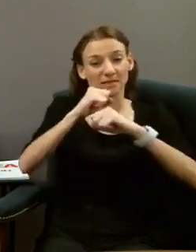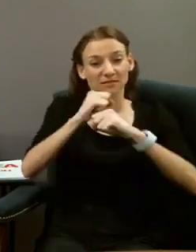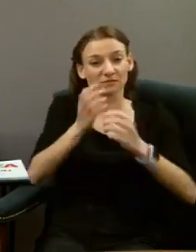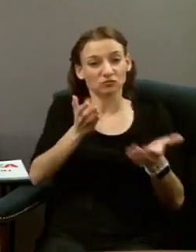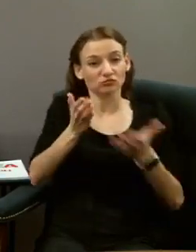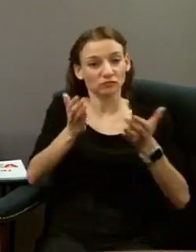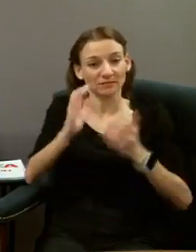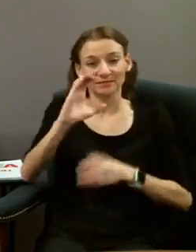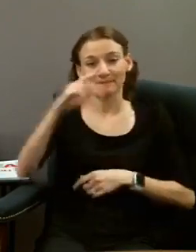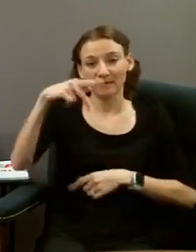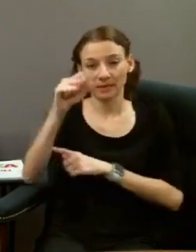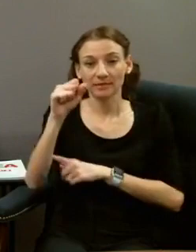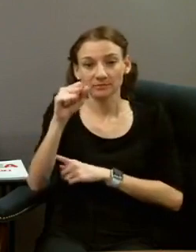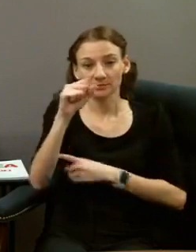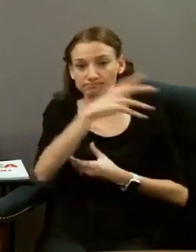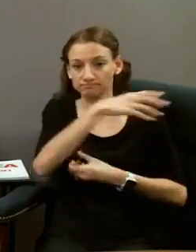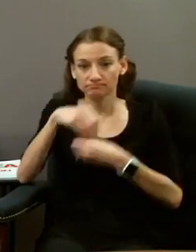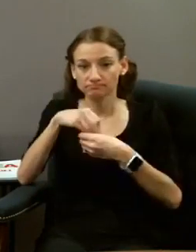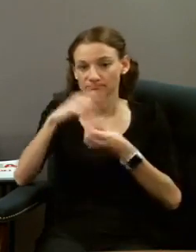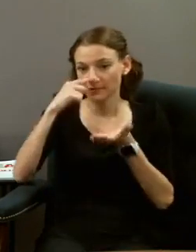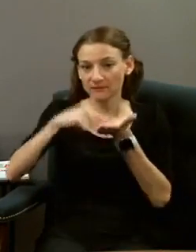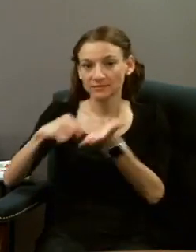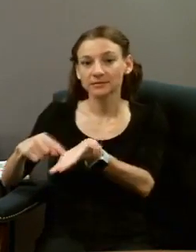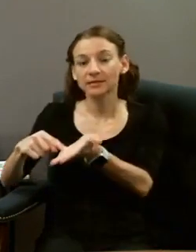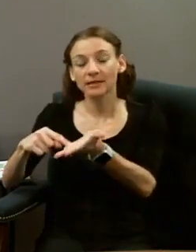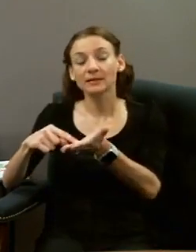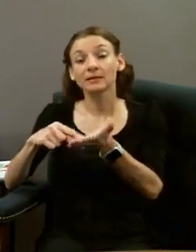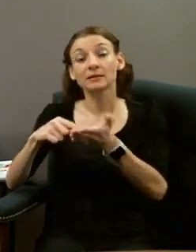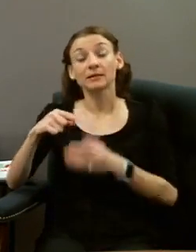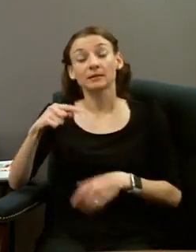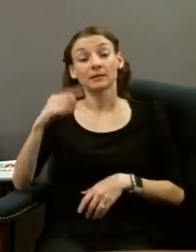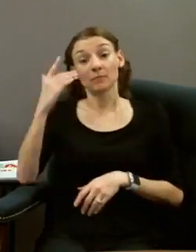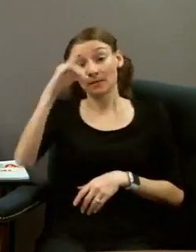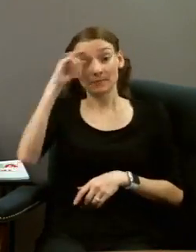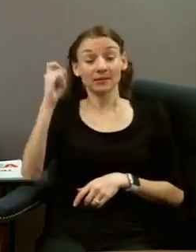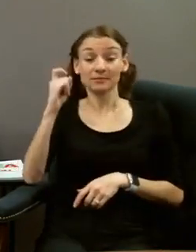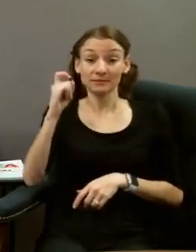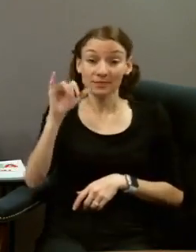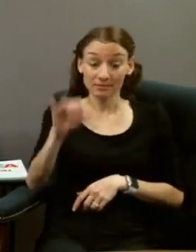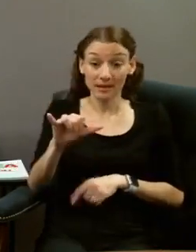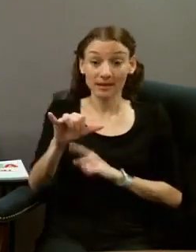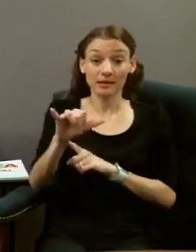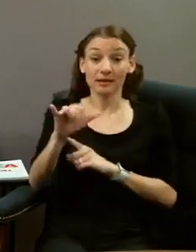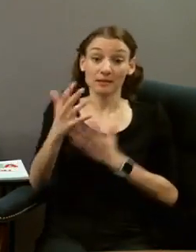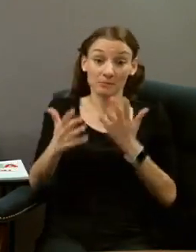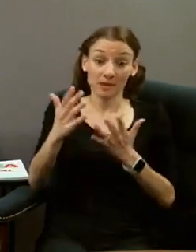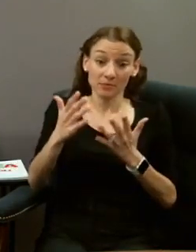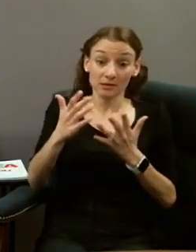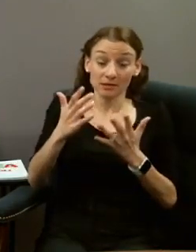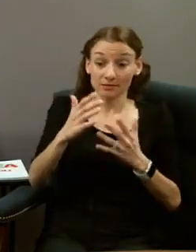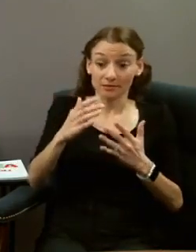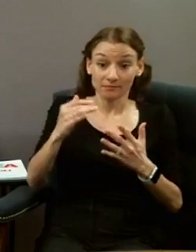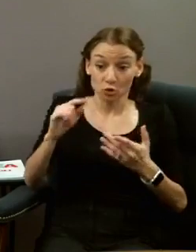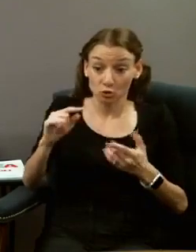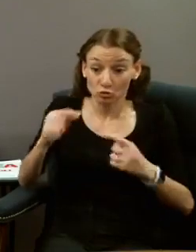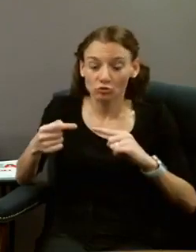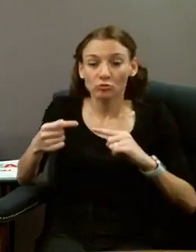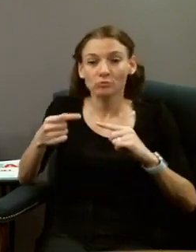or CPS investigation, because it might also violate our state law that prohibits child abuse.